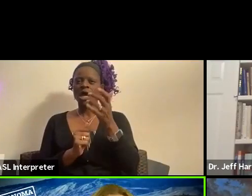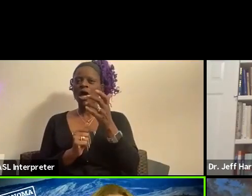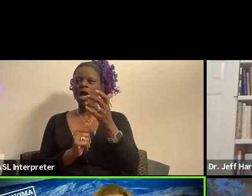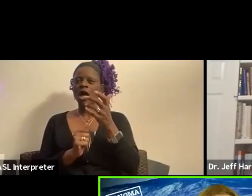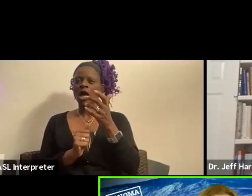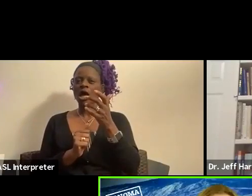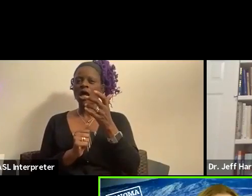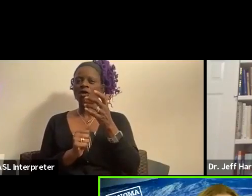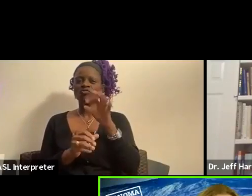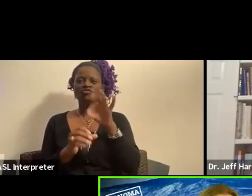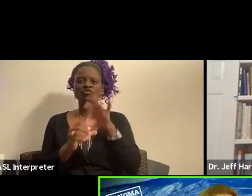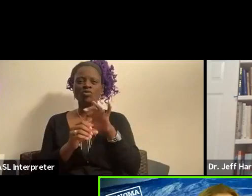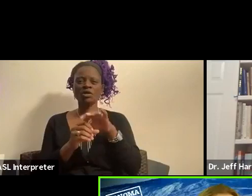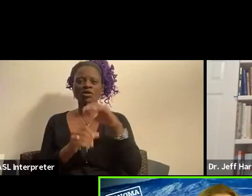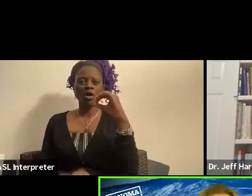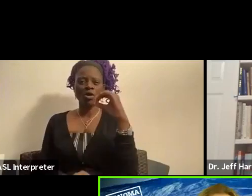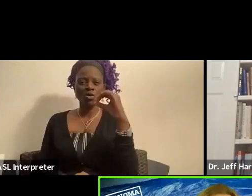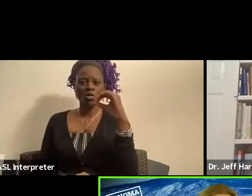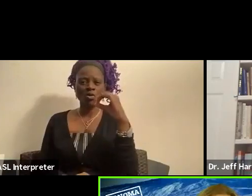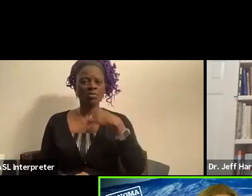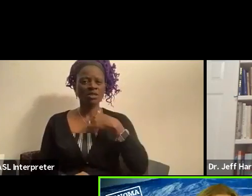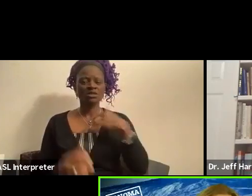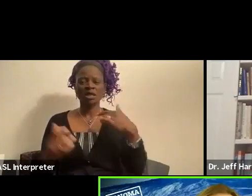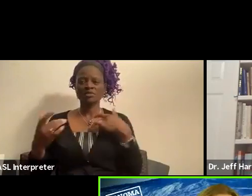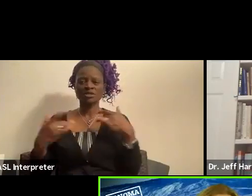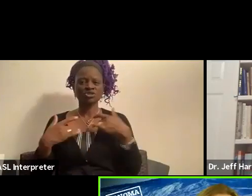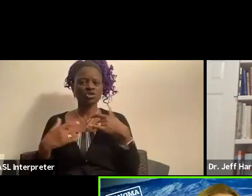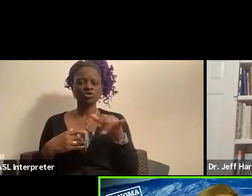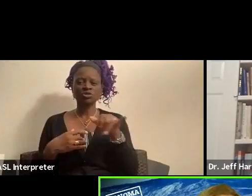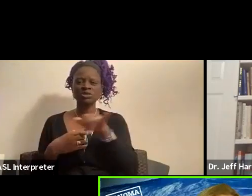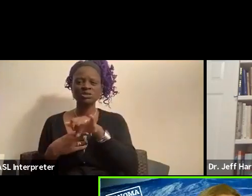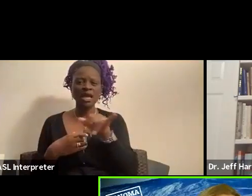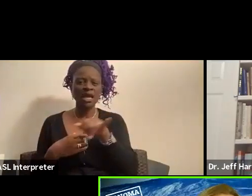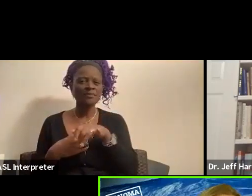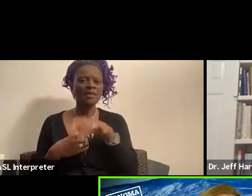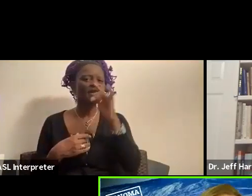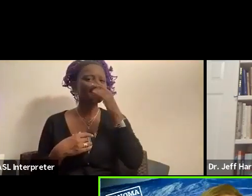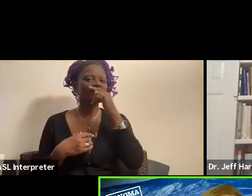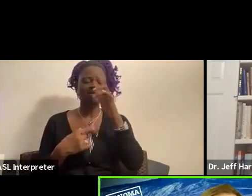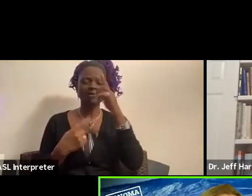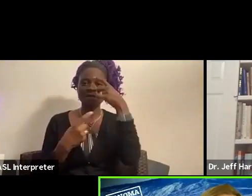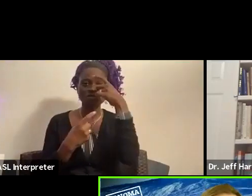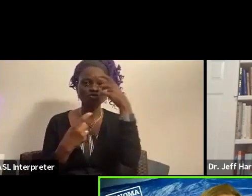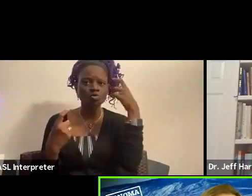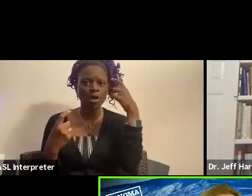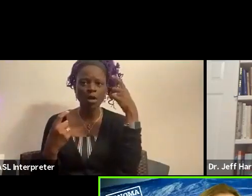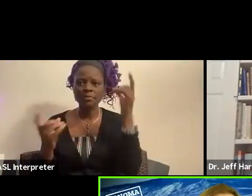our students, because I'm worried about the same thing. I mean, our kids have been in trauma disaster mode for much of the last four years.